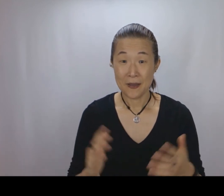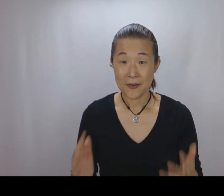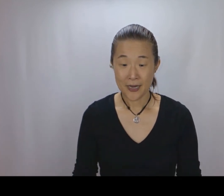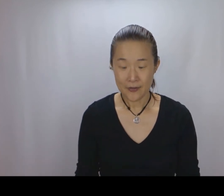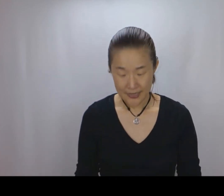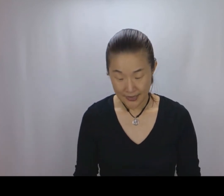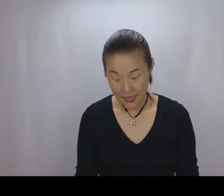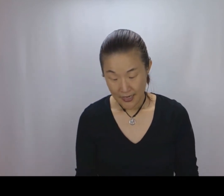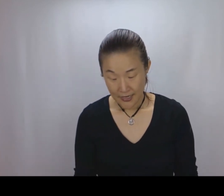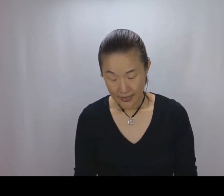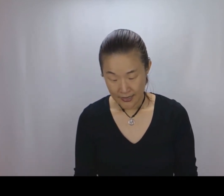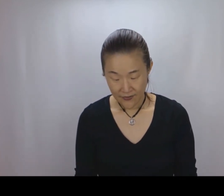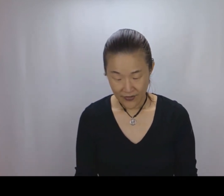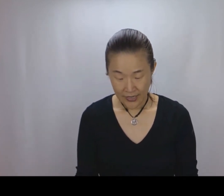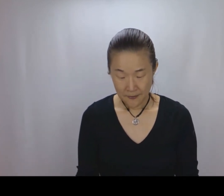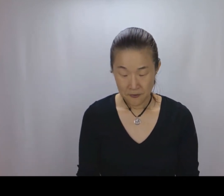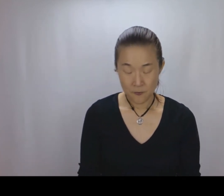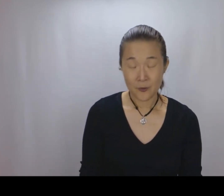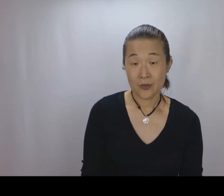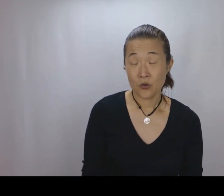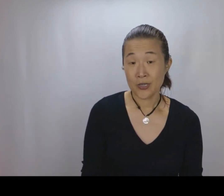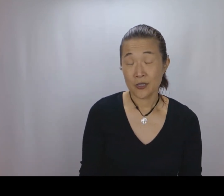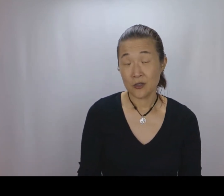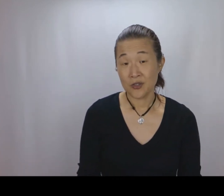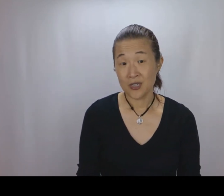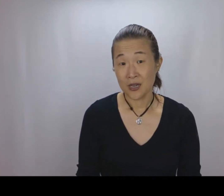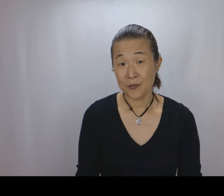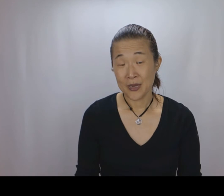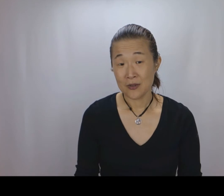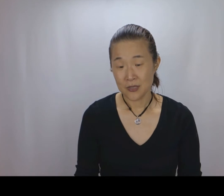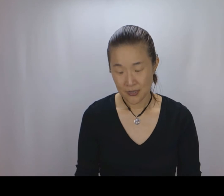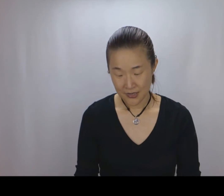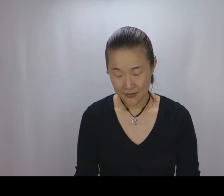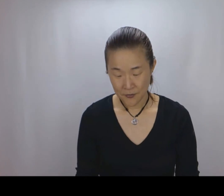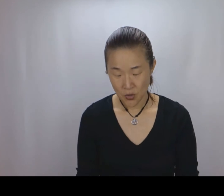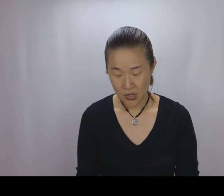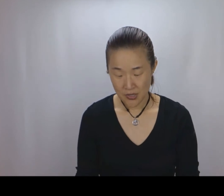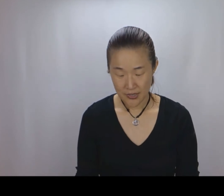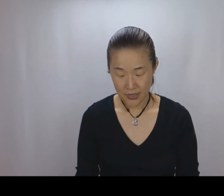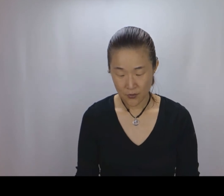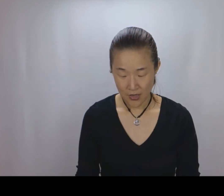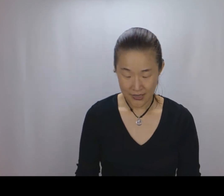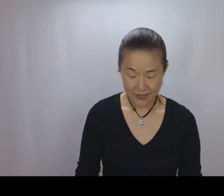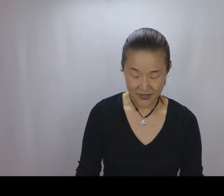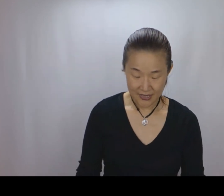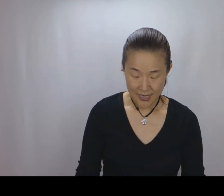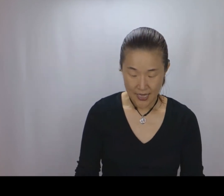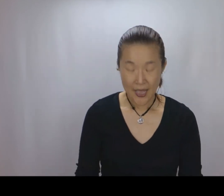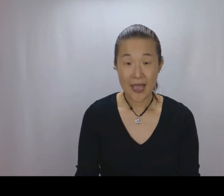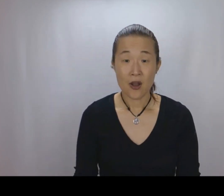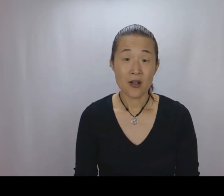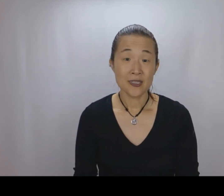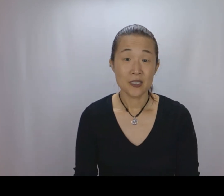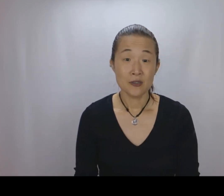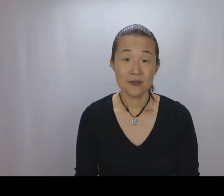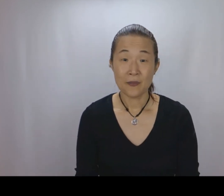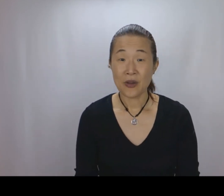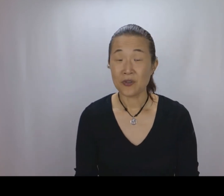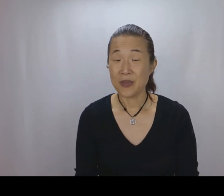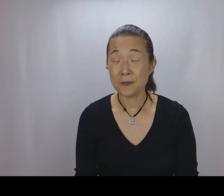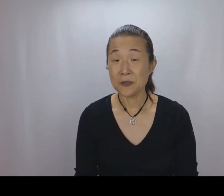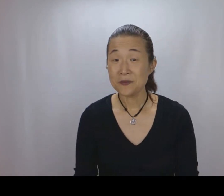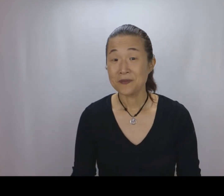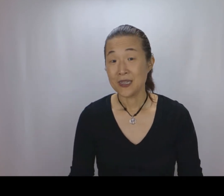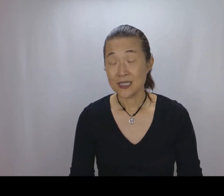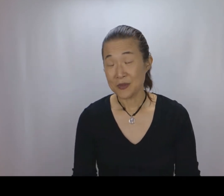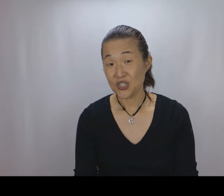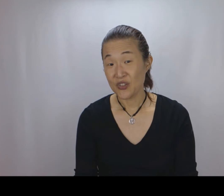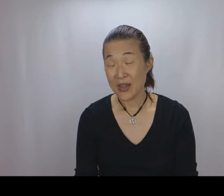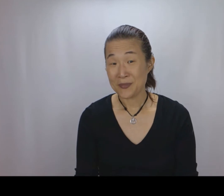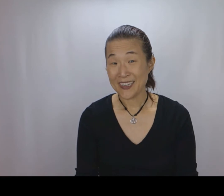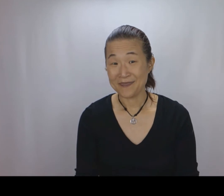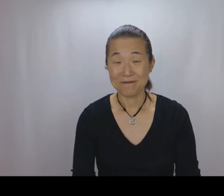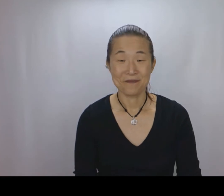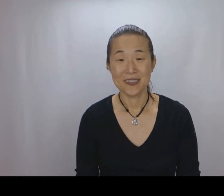But anyways, in Lesson 5 we are going to learn about some more interrogatives and also about people, especially family.